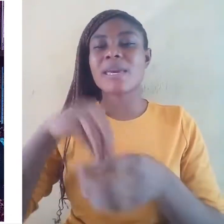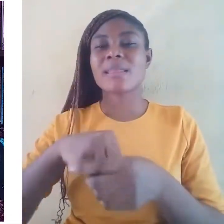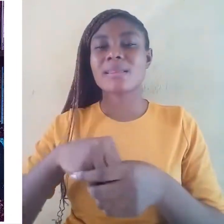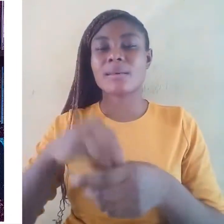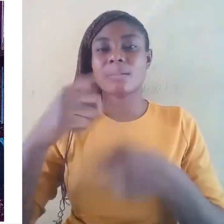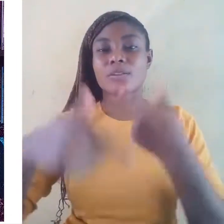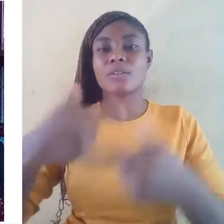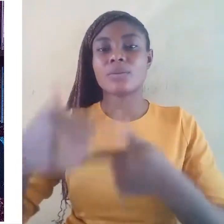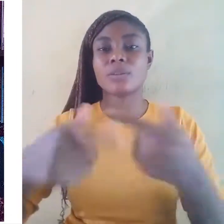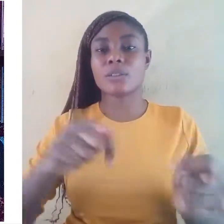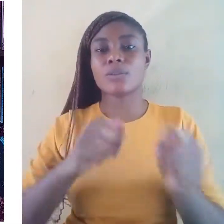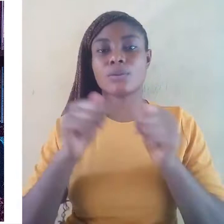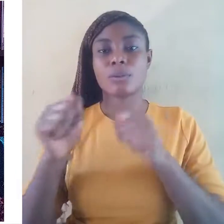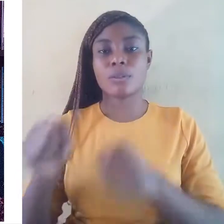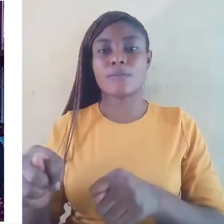5.